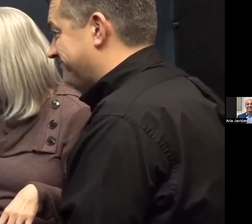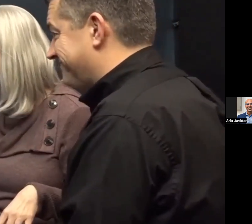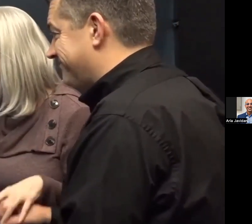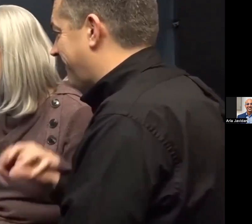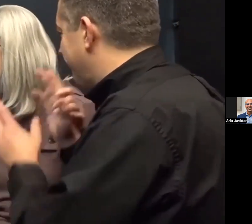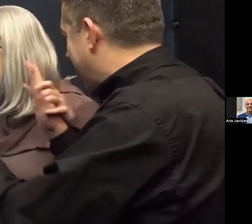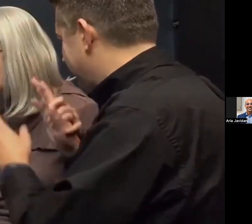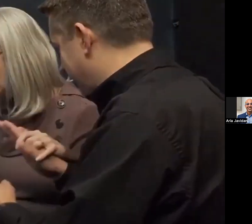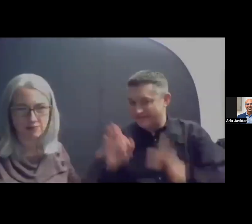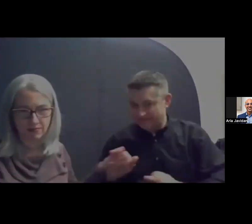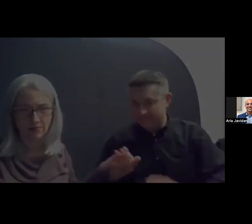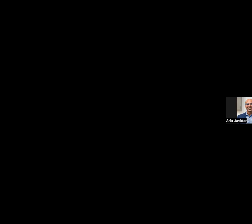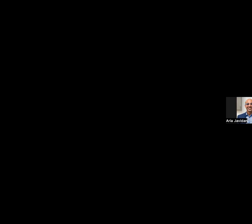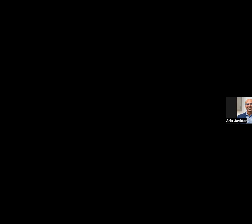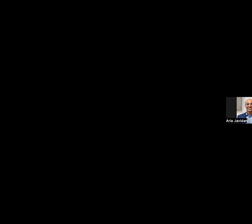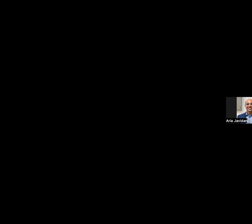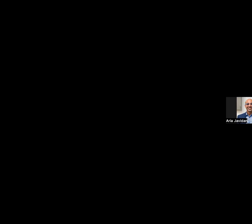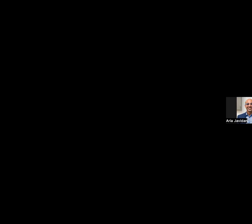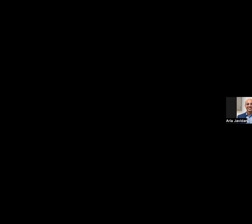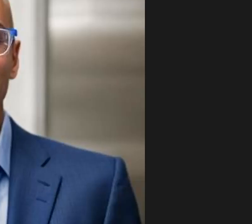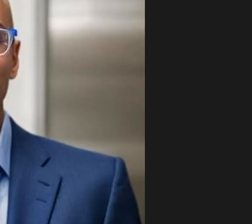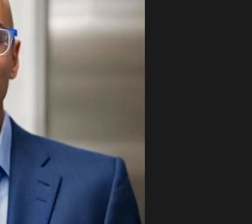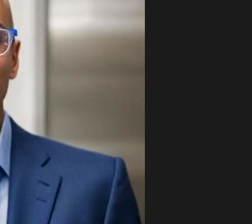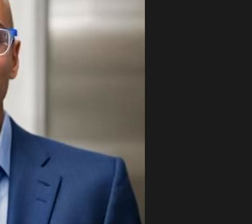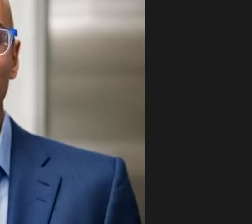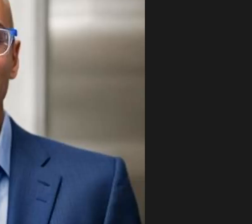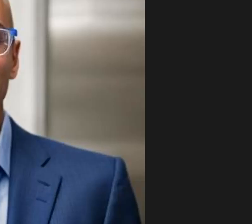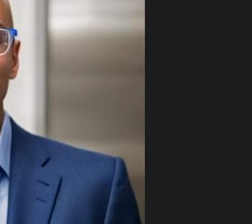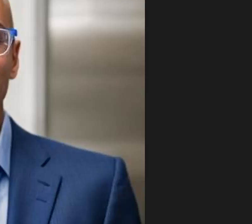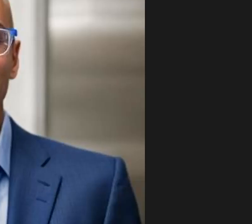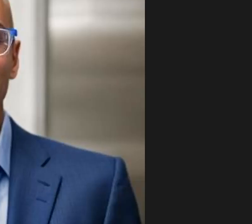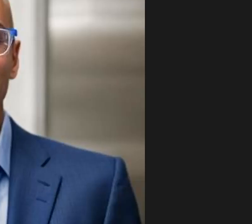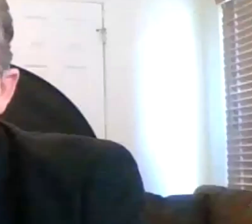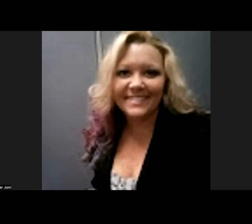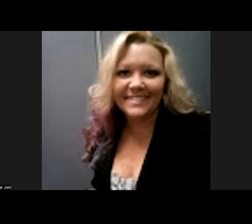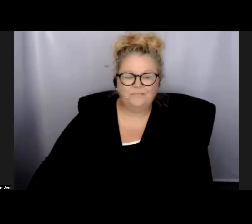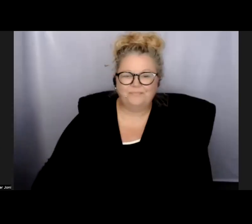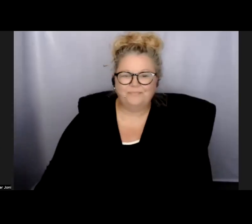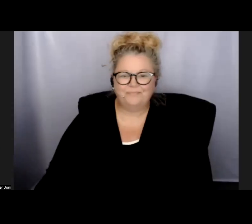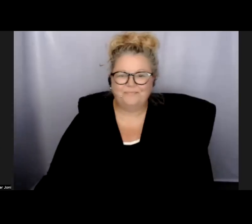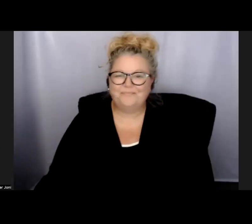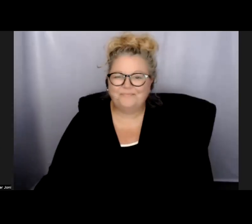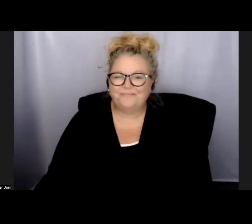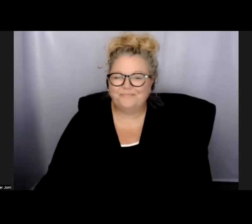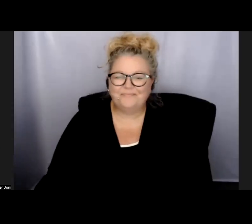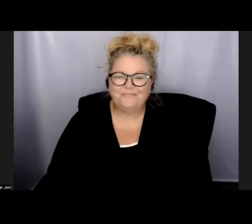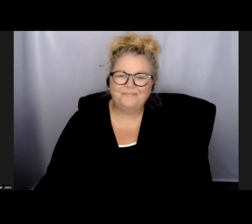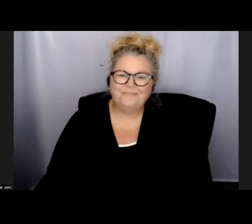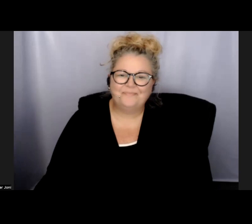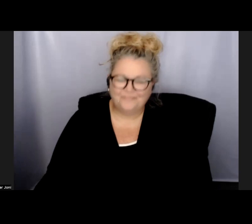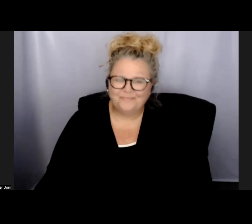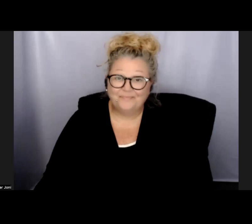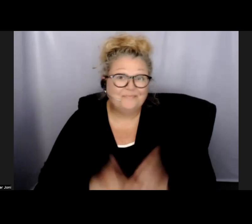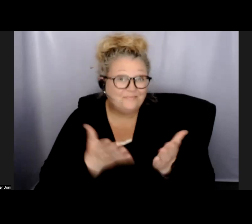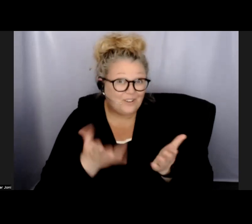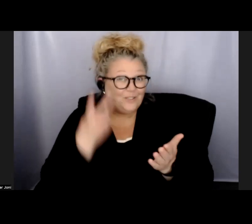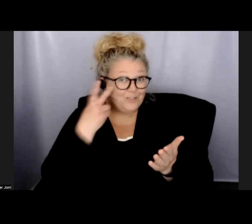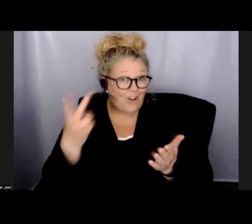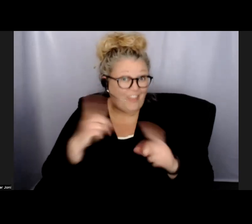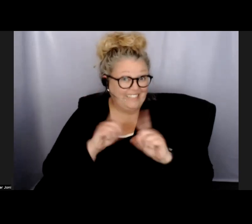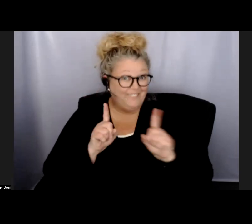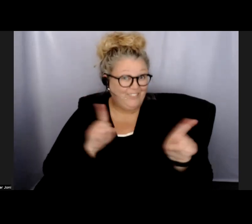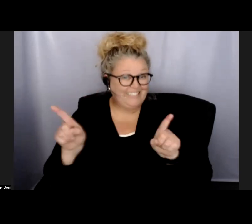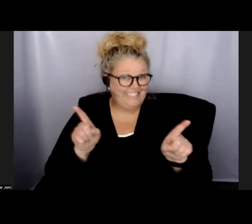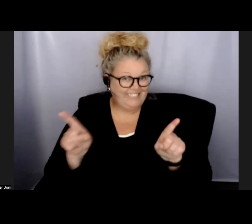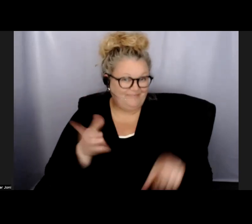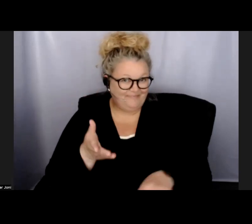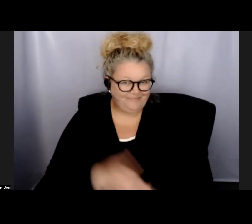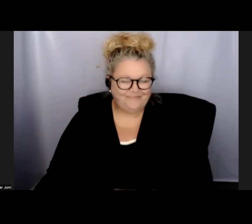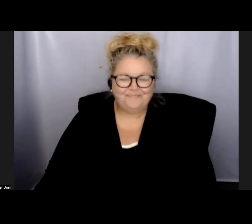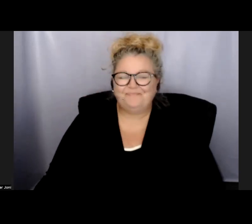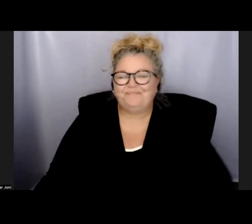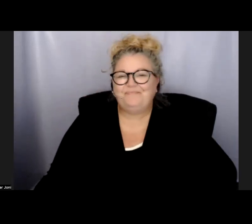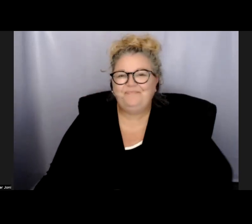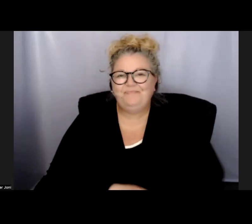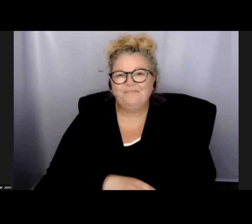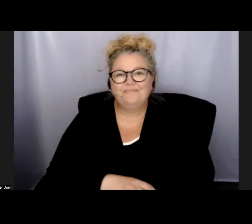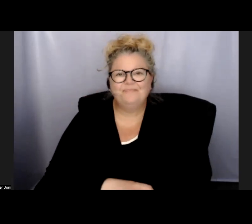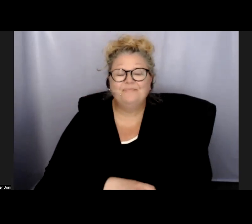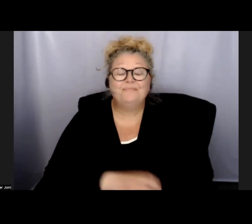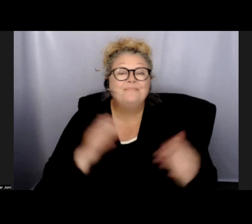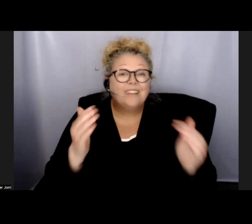fantastic. so you saw the difference there. the next video we're going to show you is